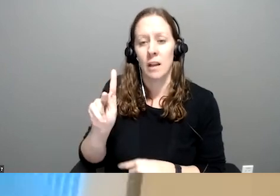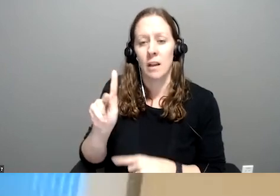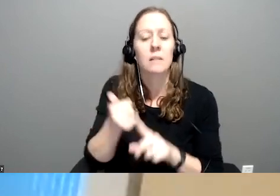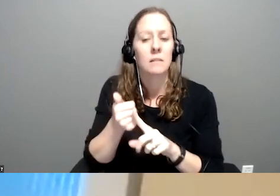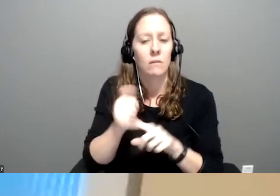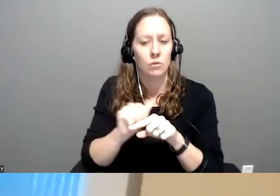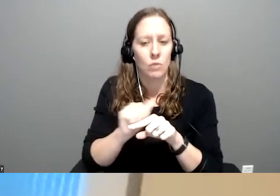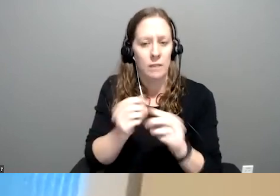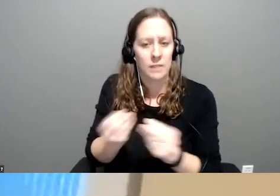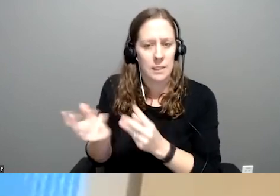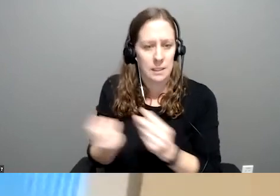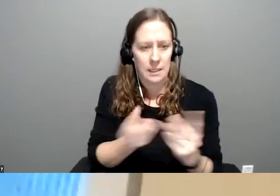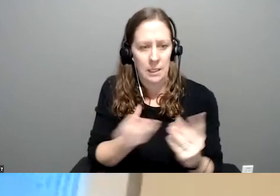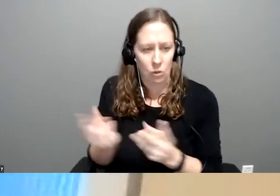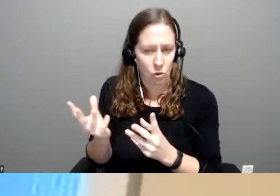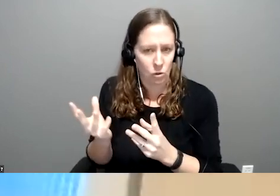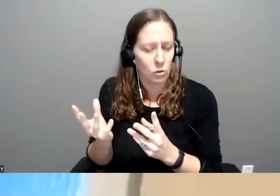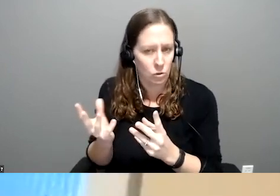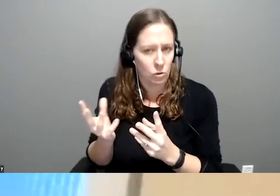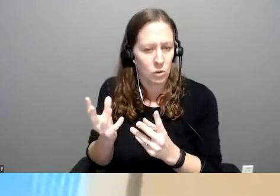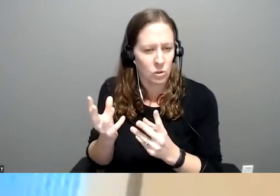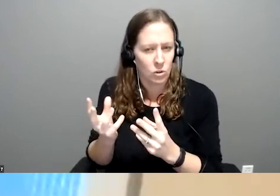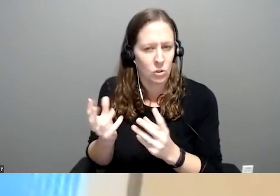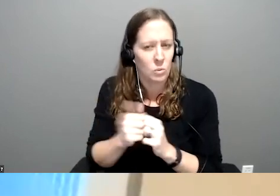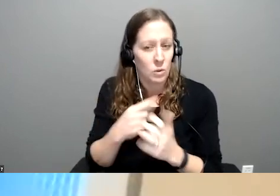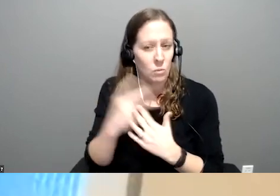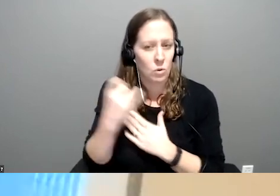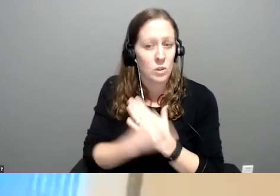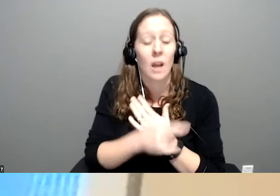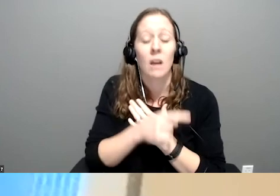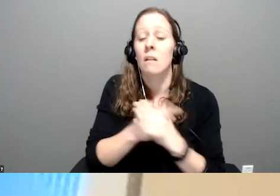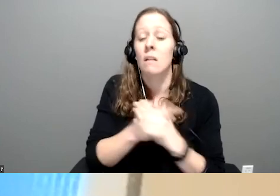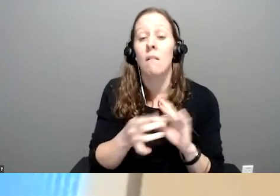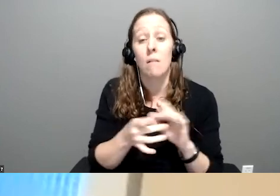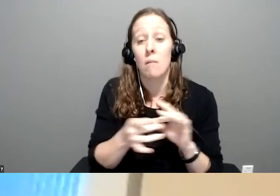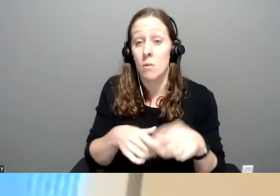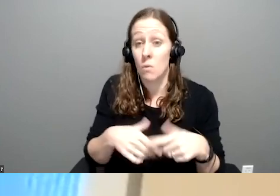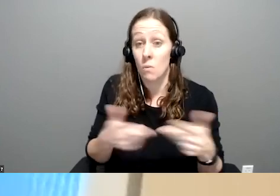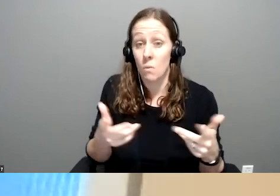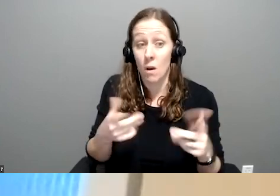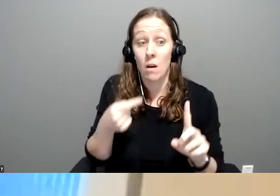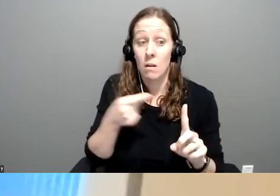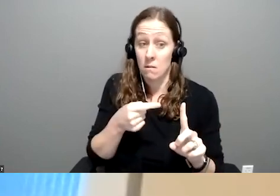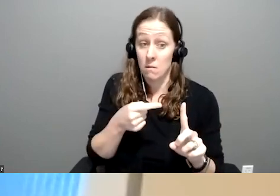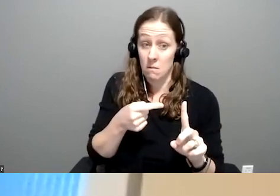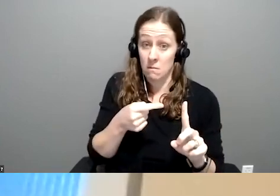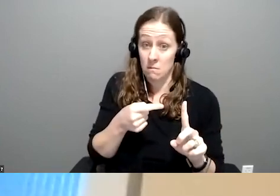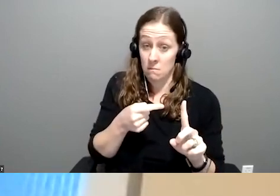and she had said that participating in this project as a training facilitator was a wonderful